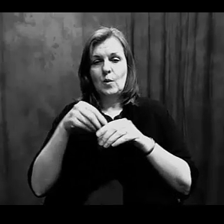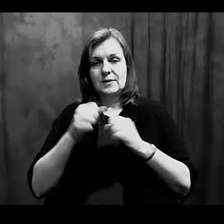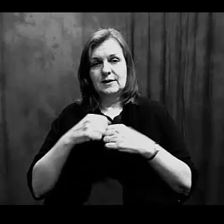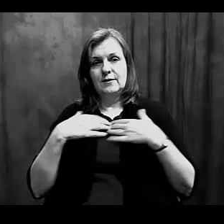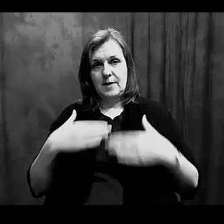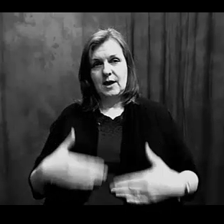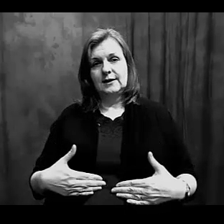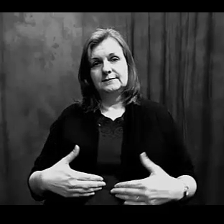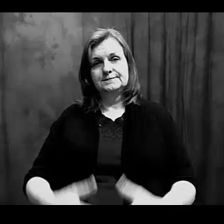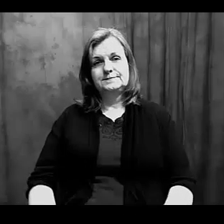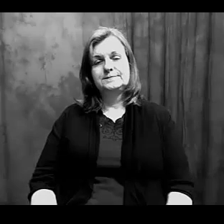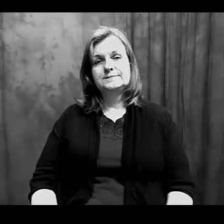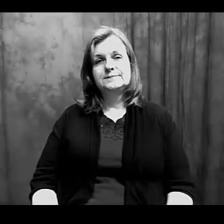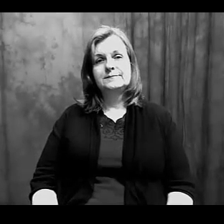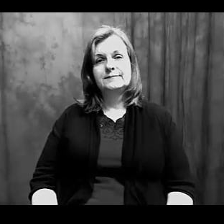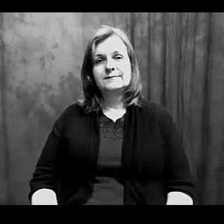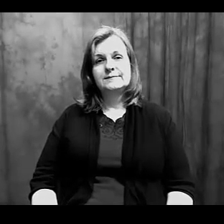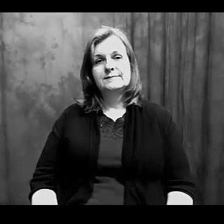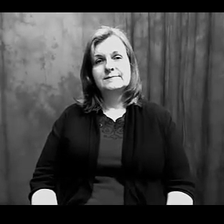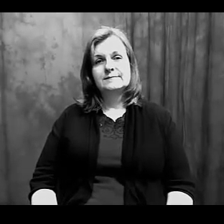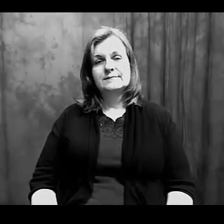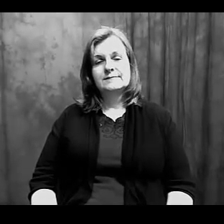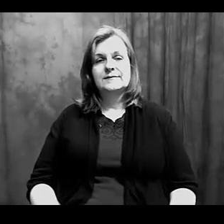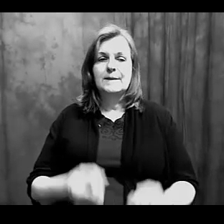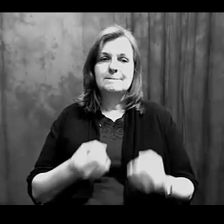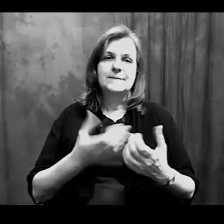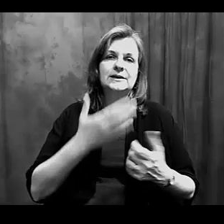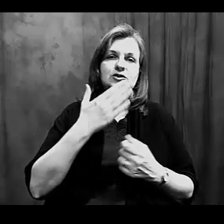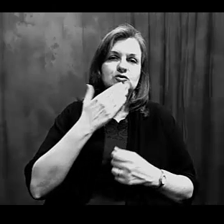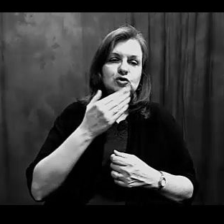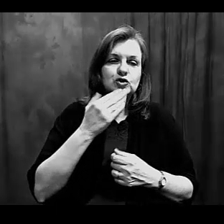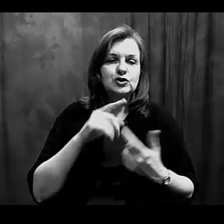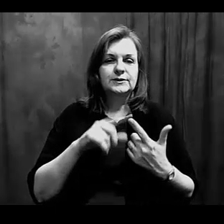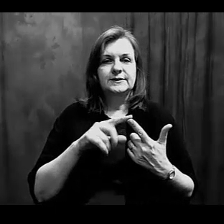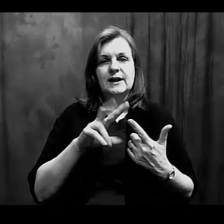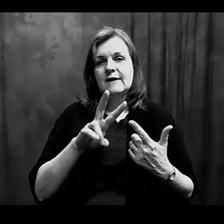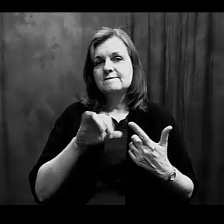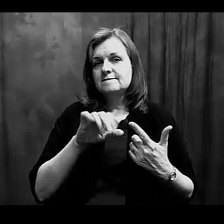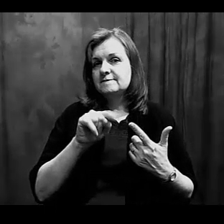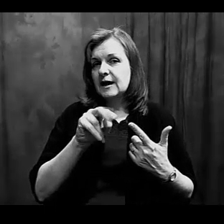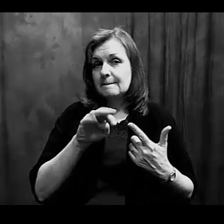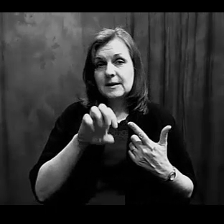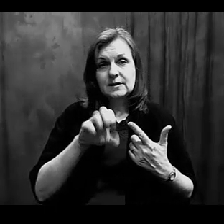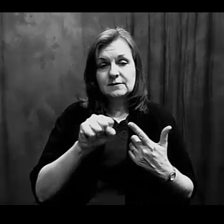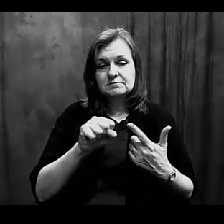the body and absorption of materials in to the body there are lots of sugars and vitamins